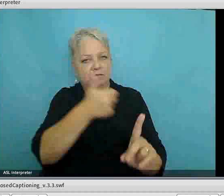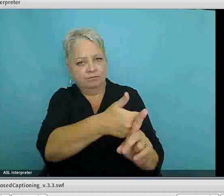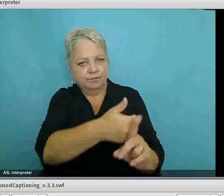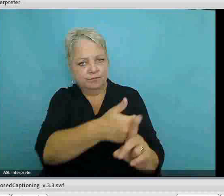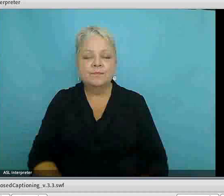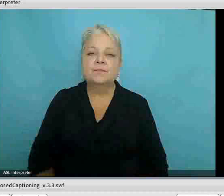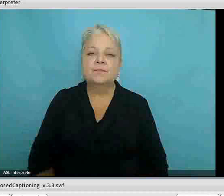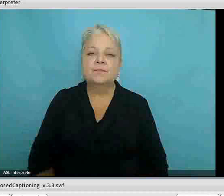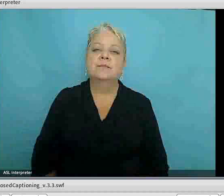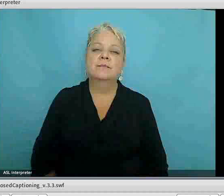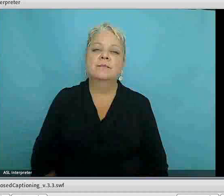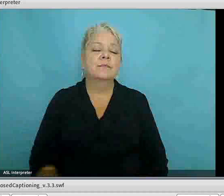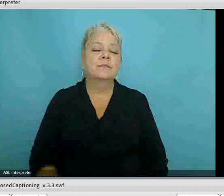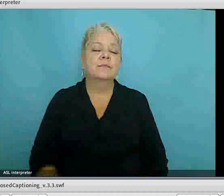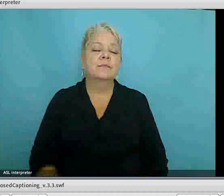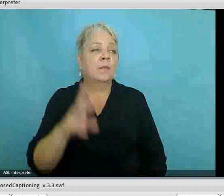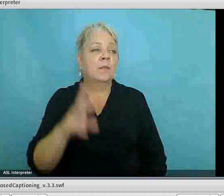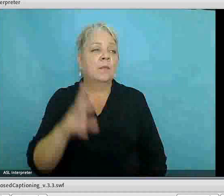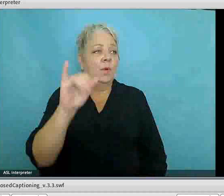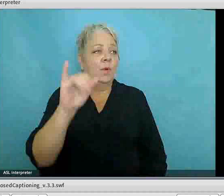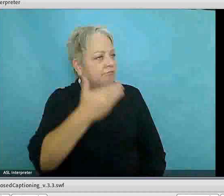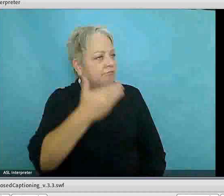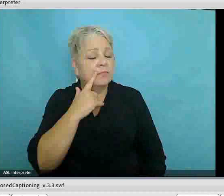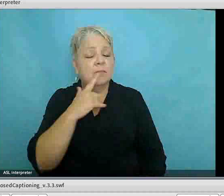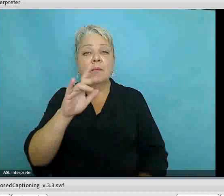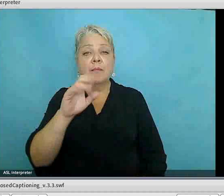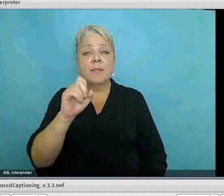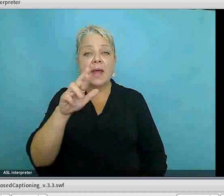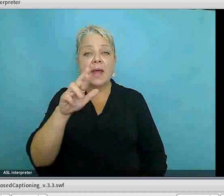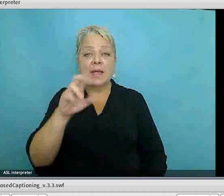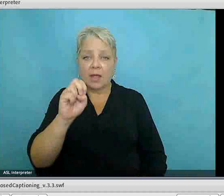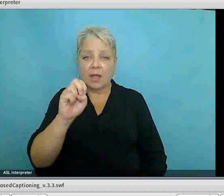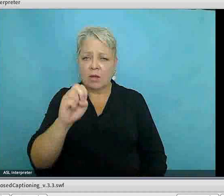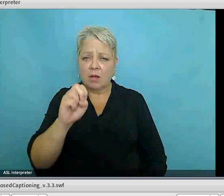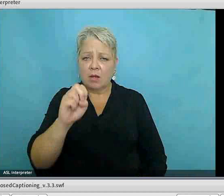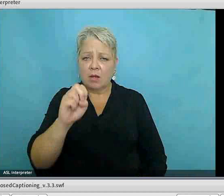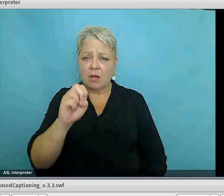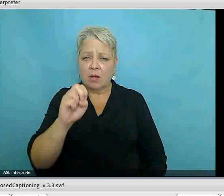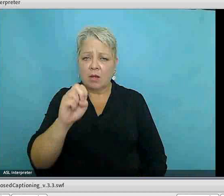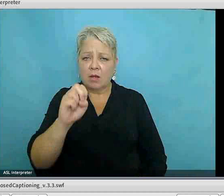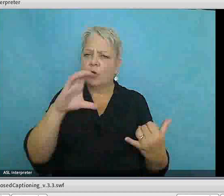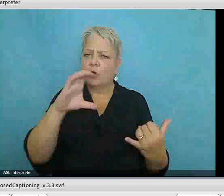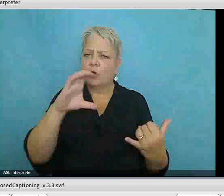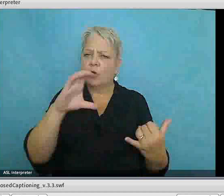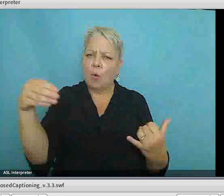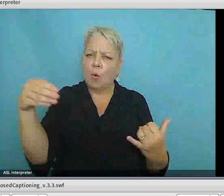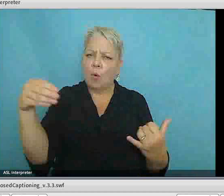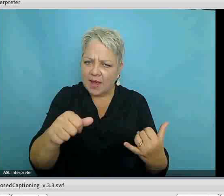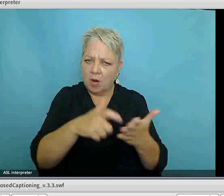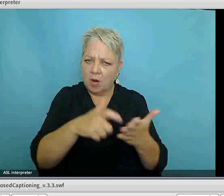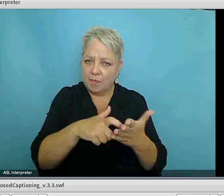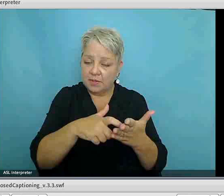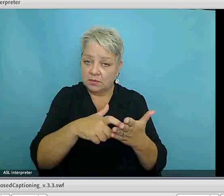Are there still copays in this new program? No.